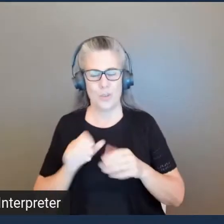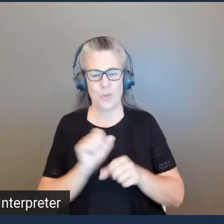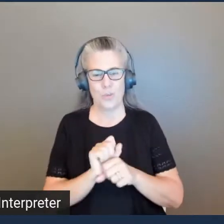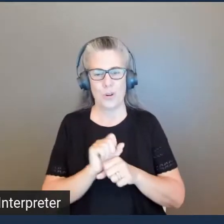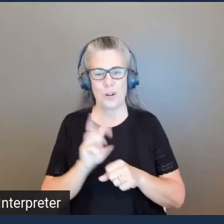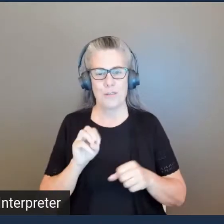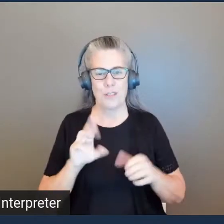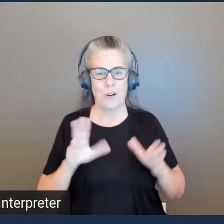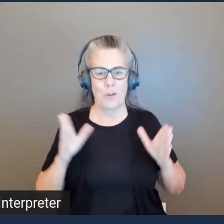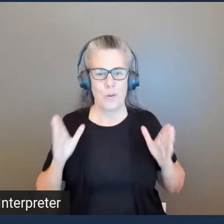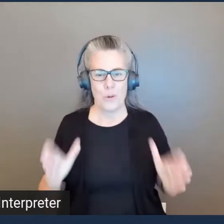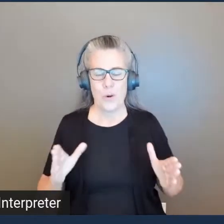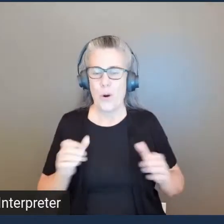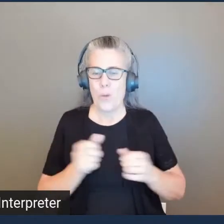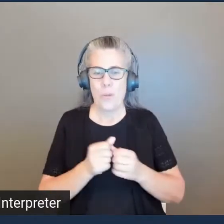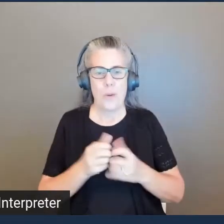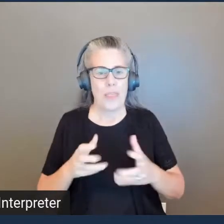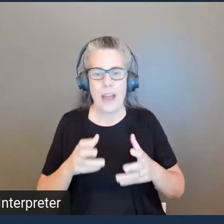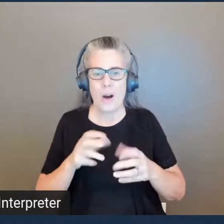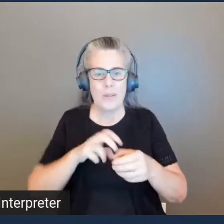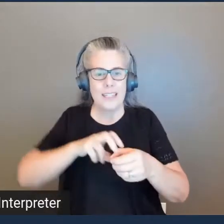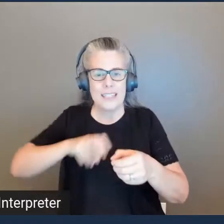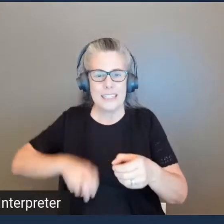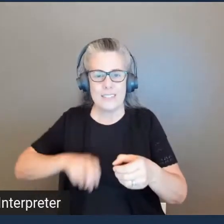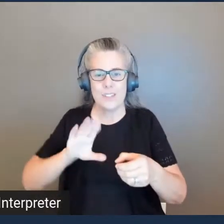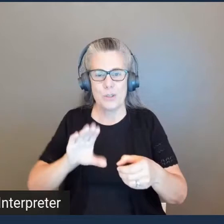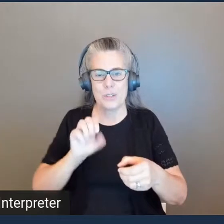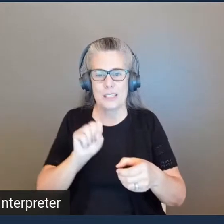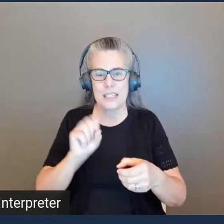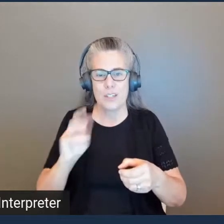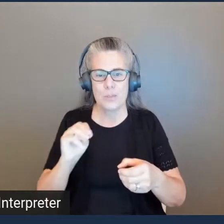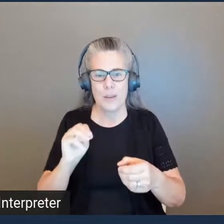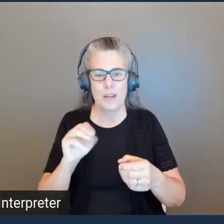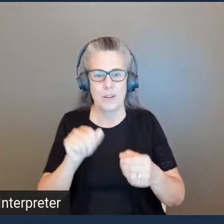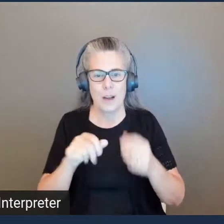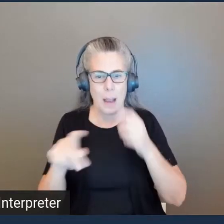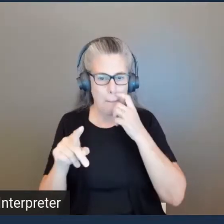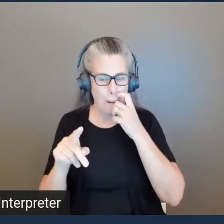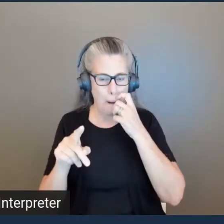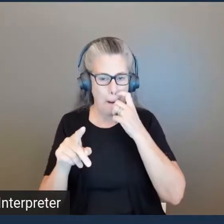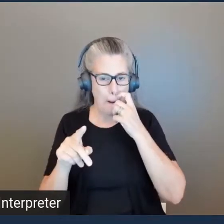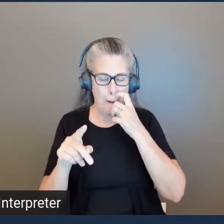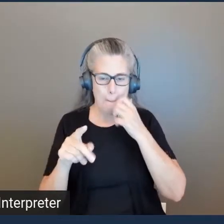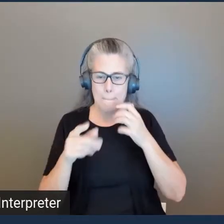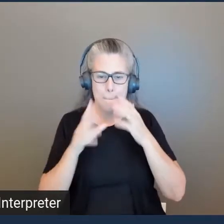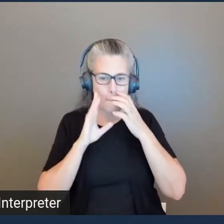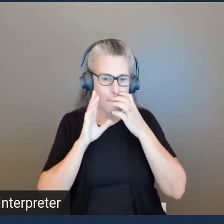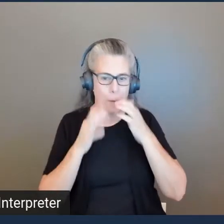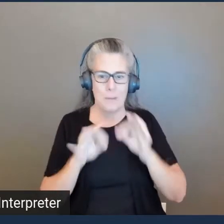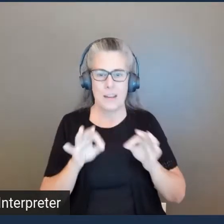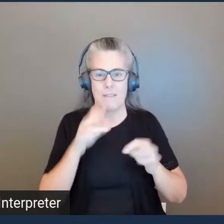your SageMaker Studio window. So that's what I want to demonstrate today. Excellent, Sumedha, tell us when